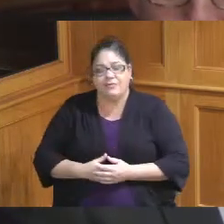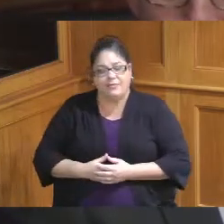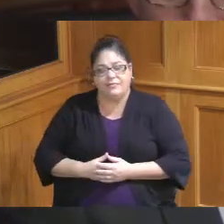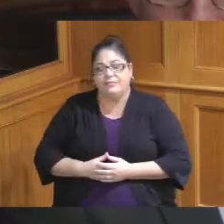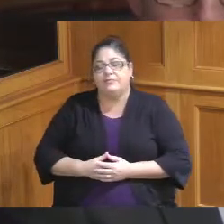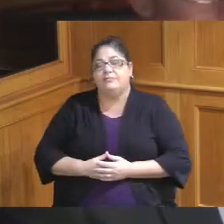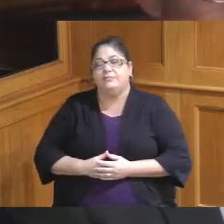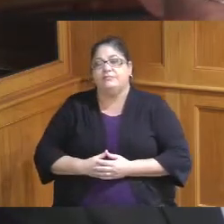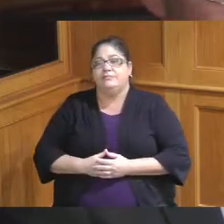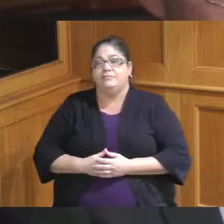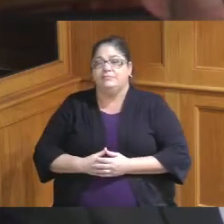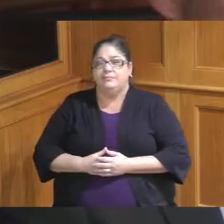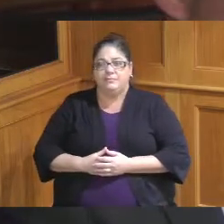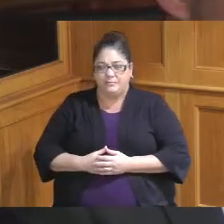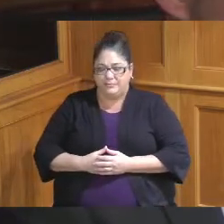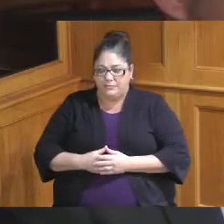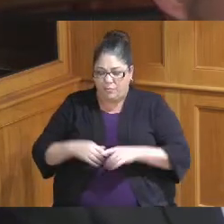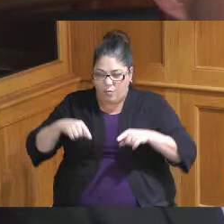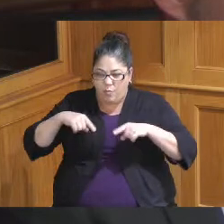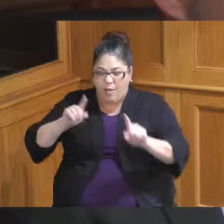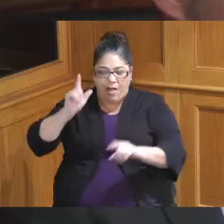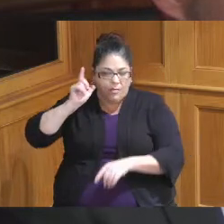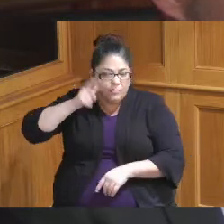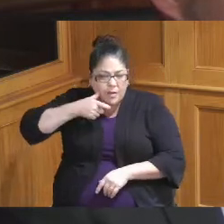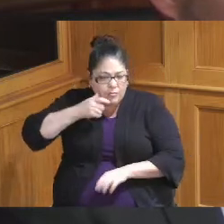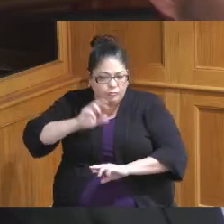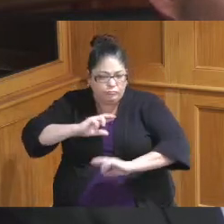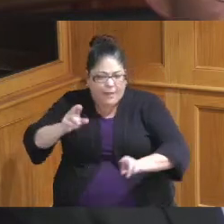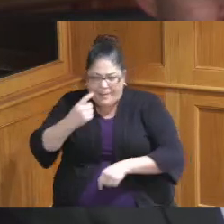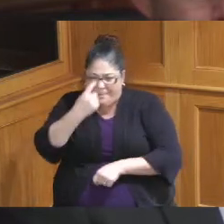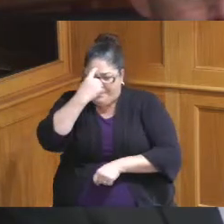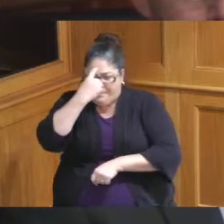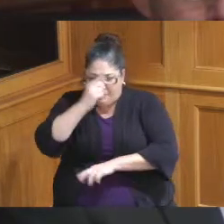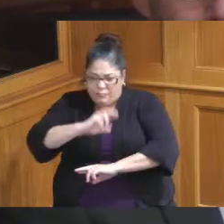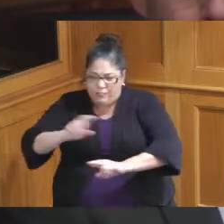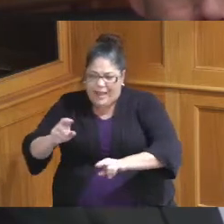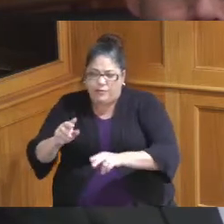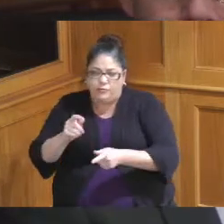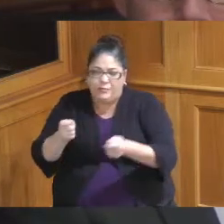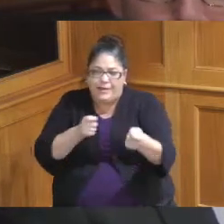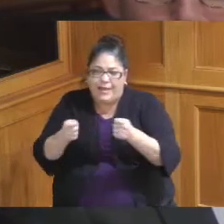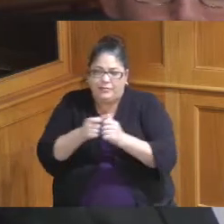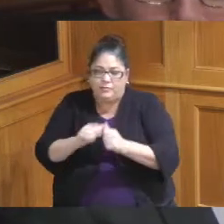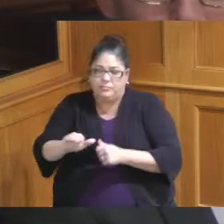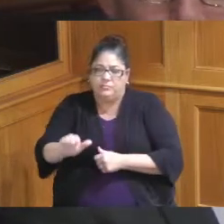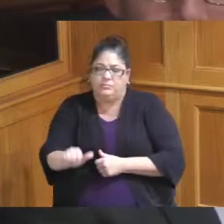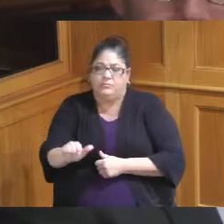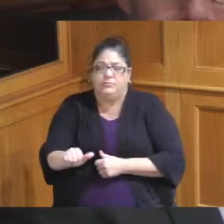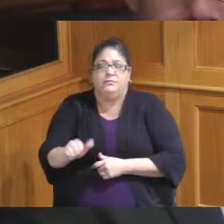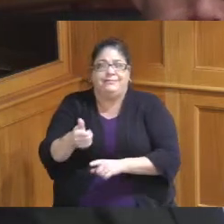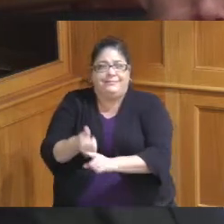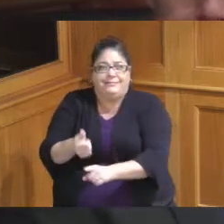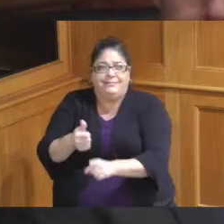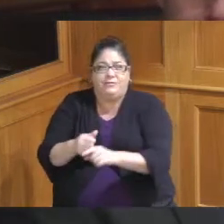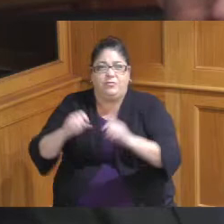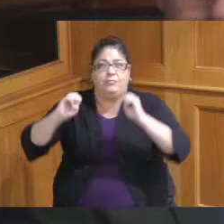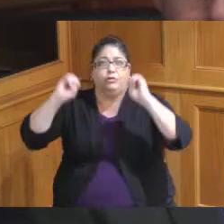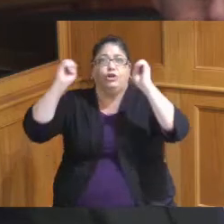presence of mind to deal with a child who was dealing with an emergency in her home I can't